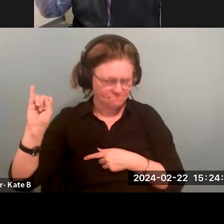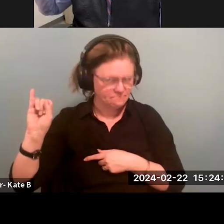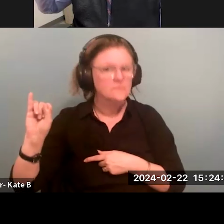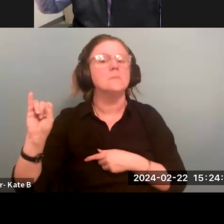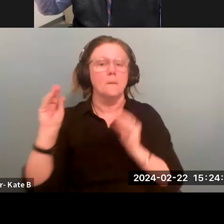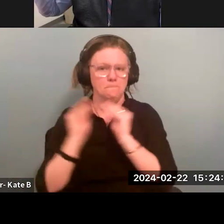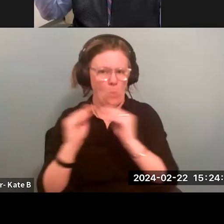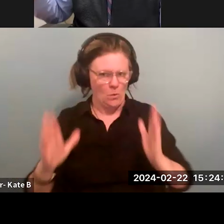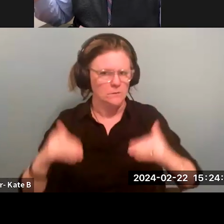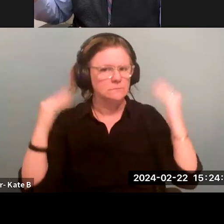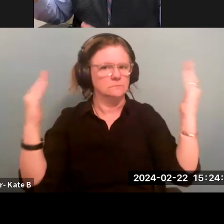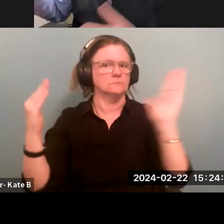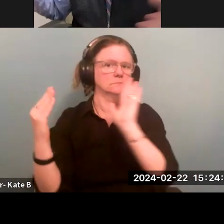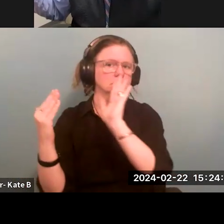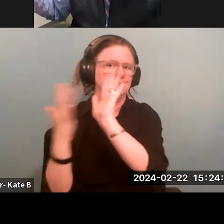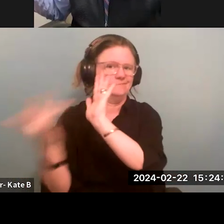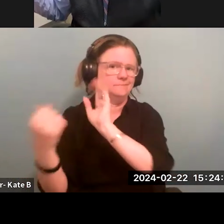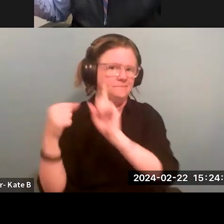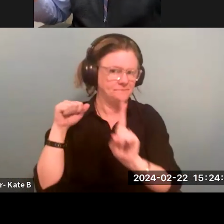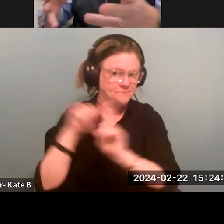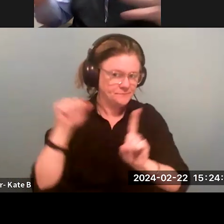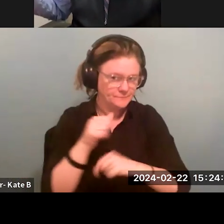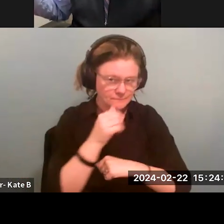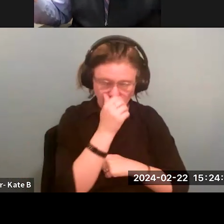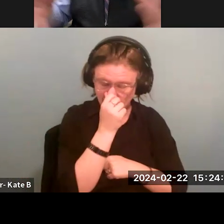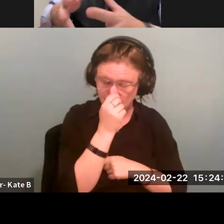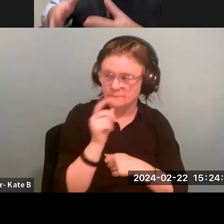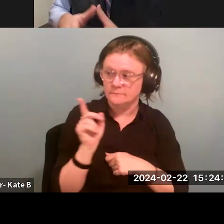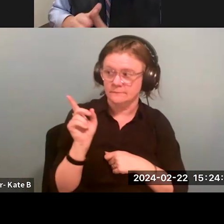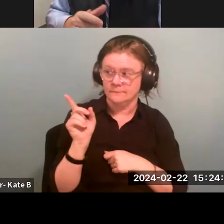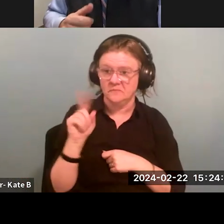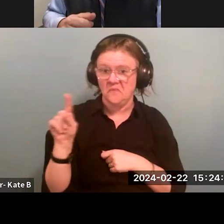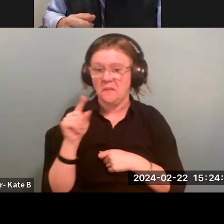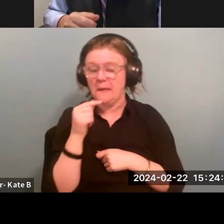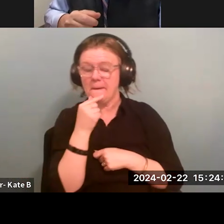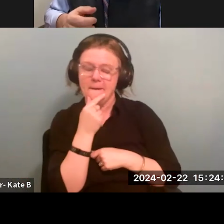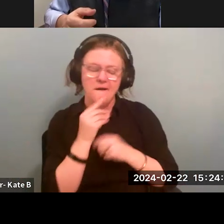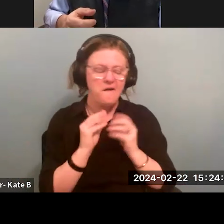Now, that information, so they're going to be able to assemble and bring together